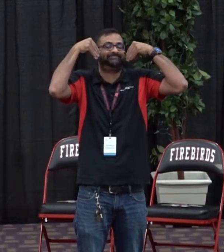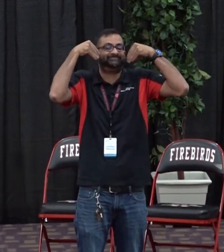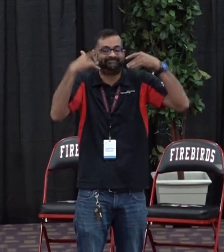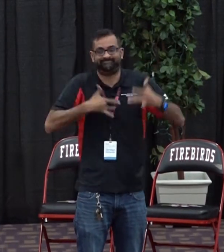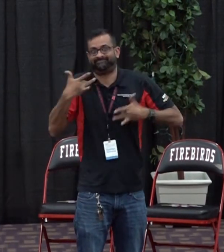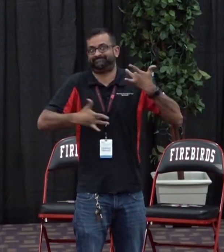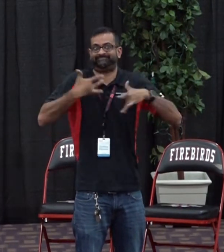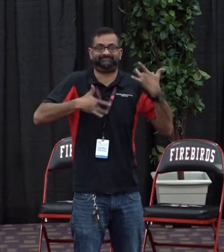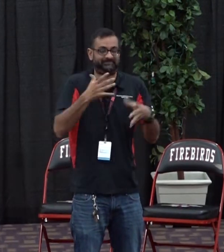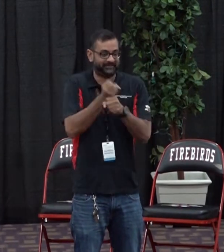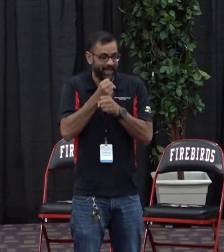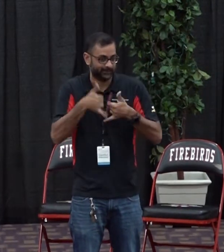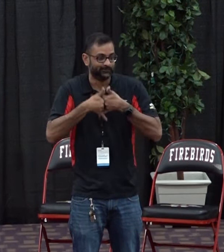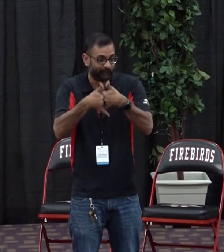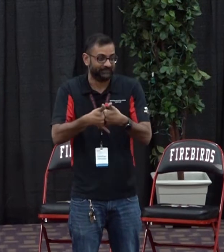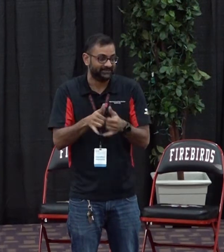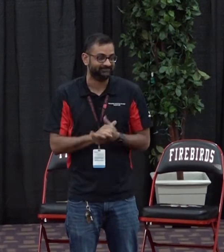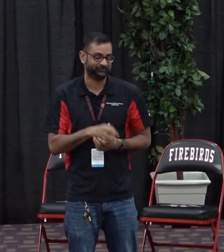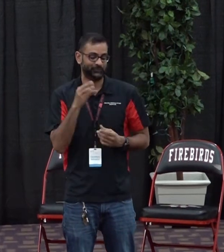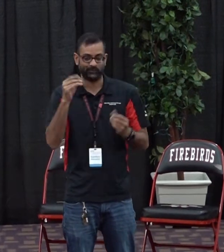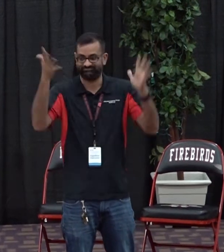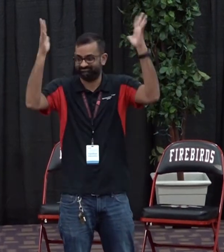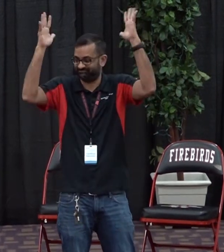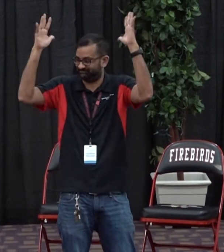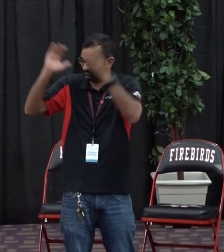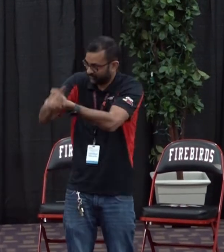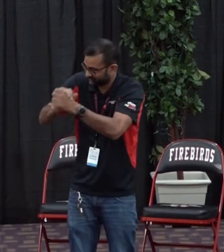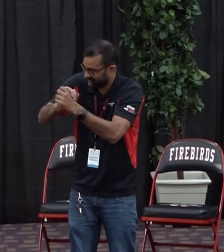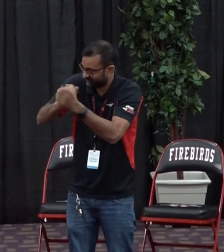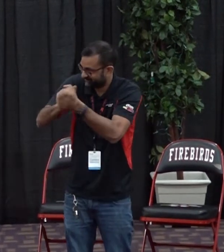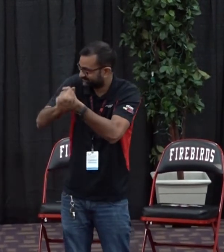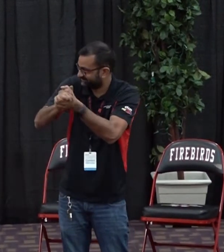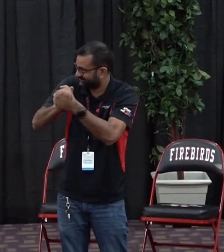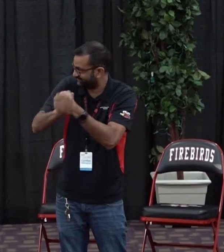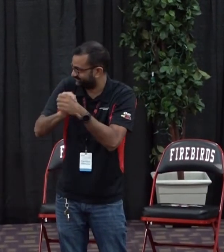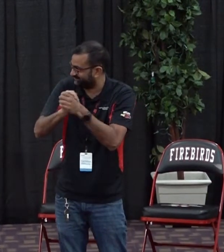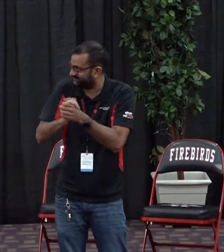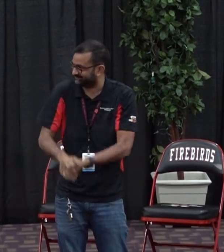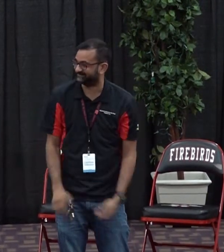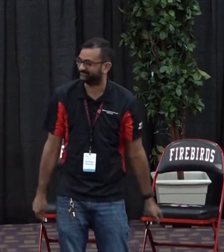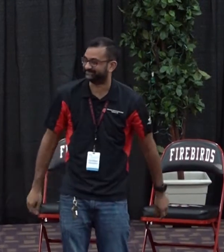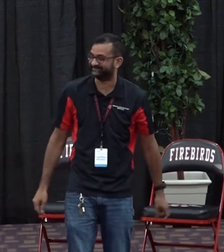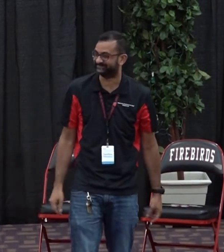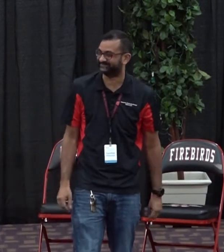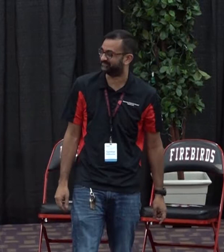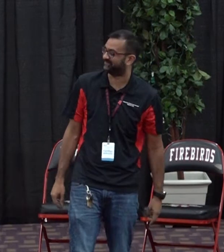And, you know, when I started talking about him, he couldn't believe it, he was very excited. So congratulations to everybody!